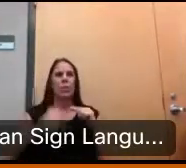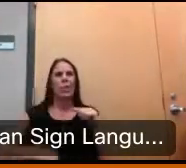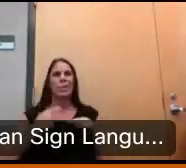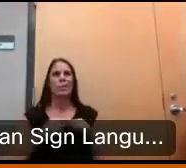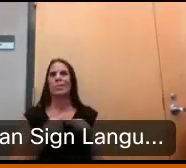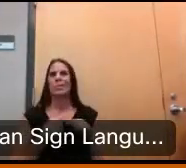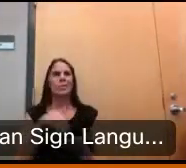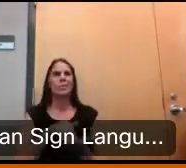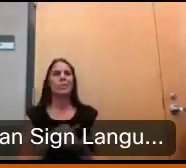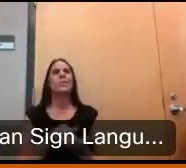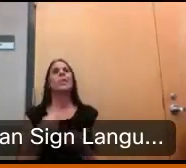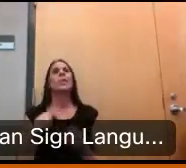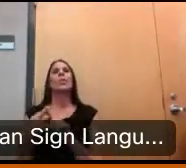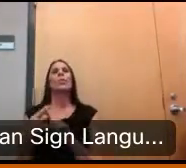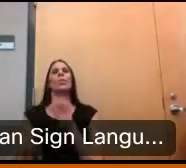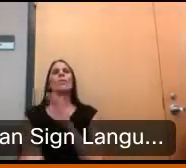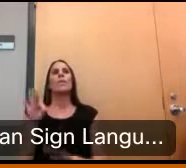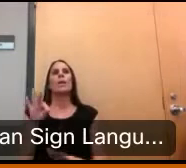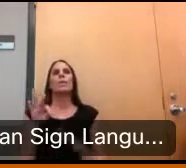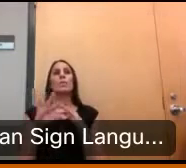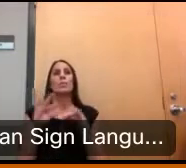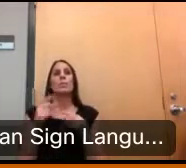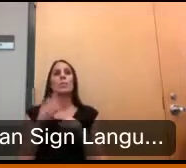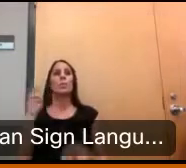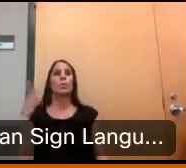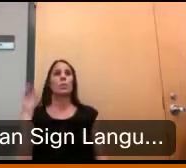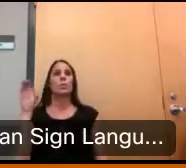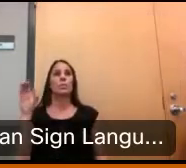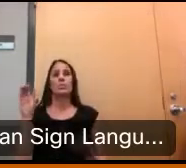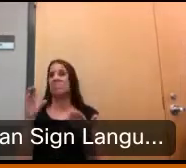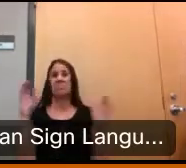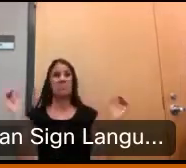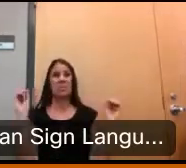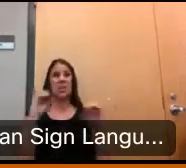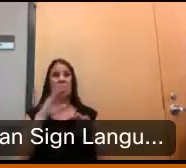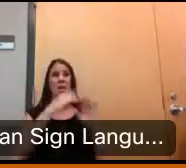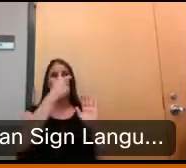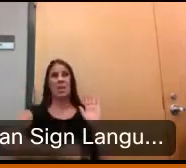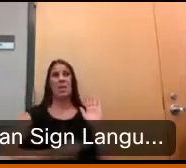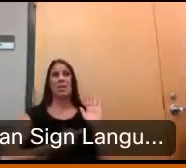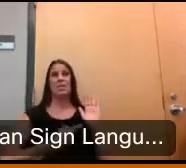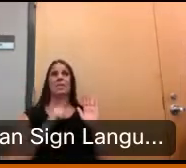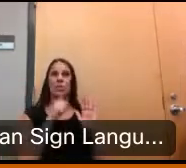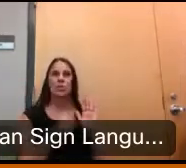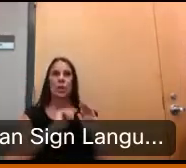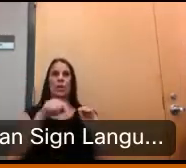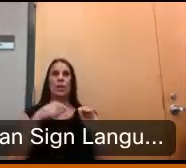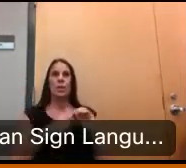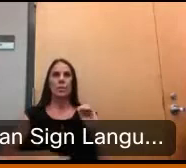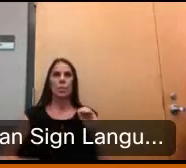we found from Washington. D. C. and, like, there's nothing on this. Really? That is about pregnancy. But because it's about pregnancy, you might